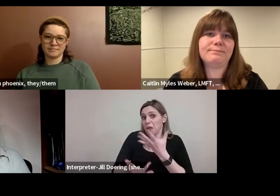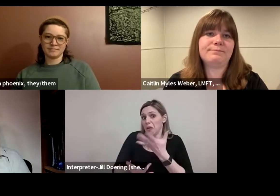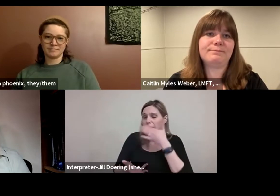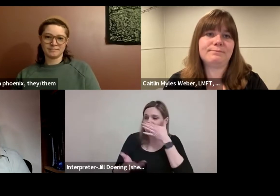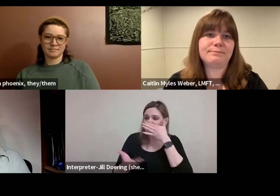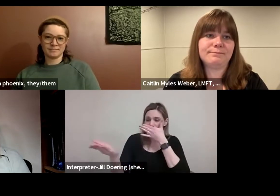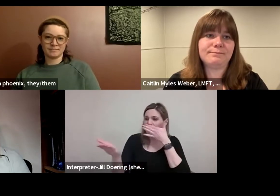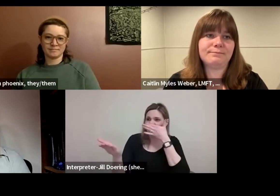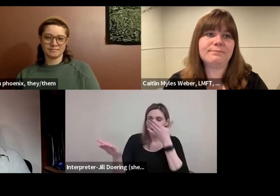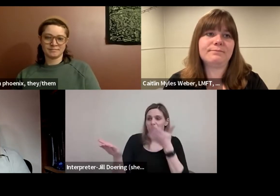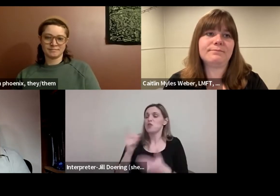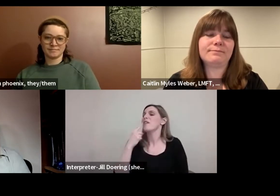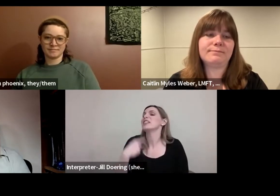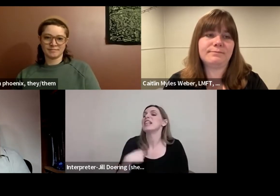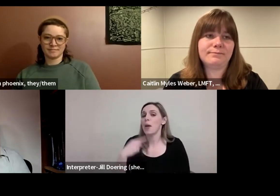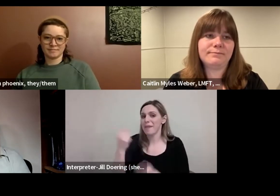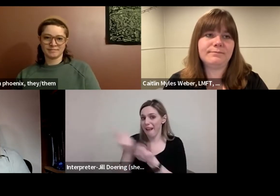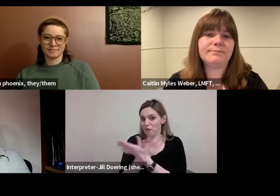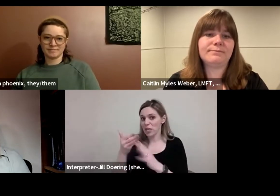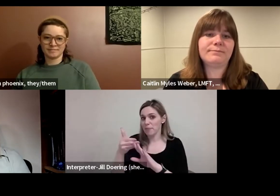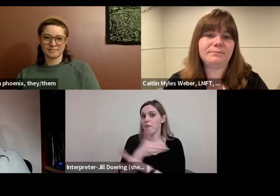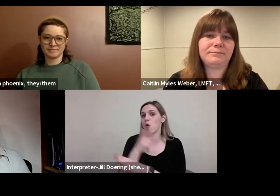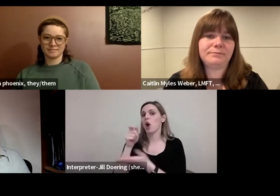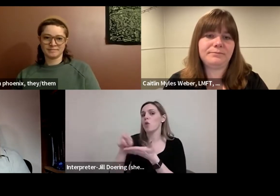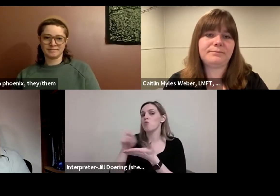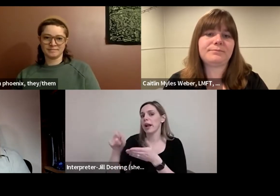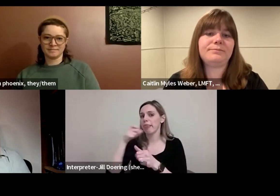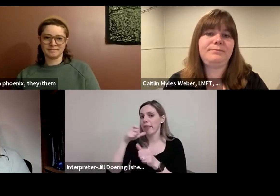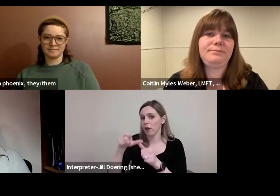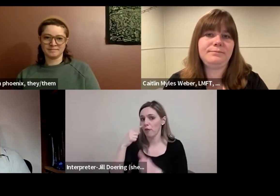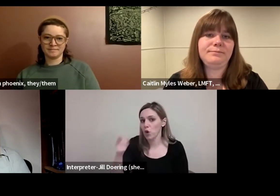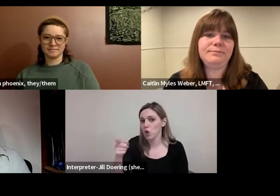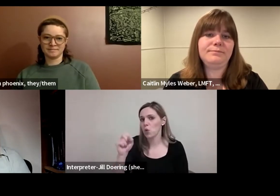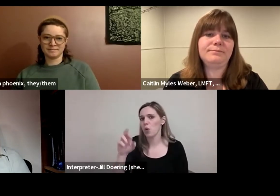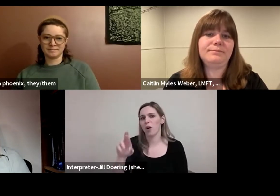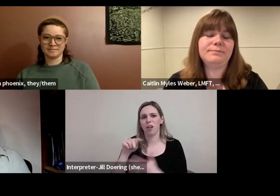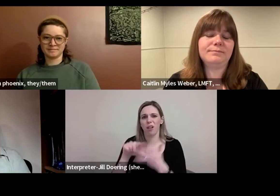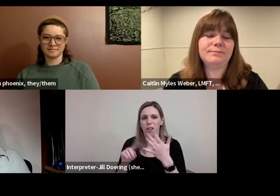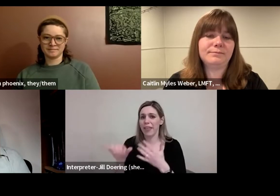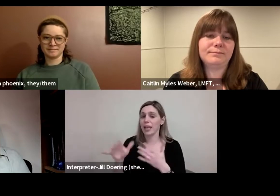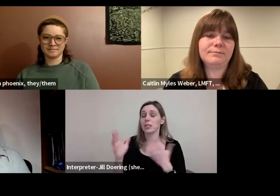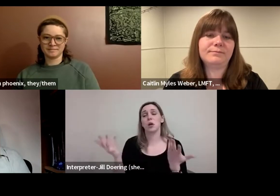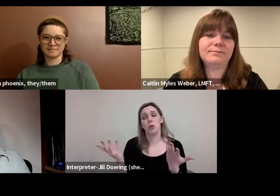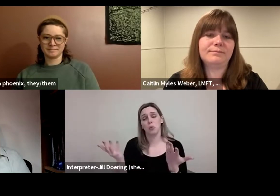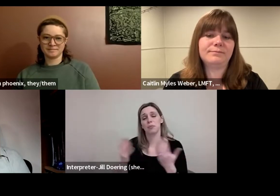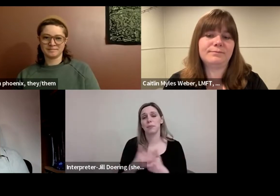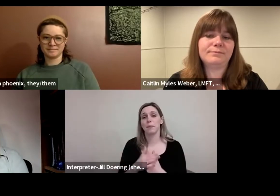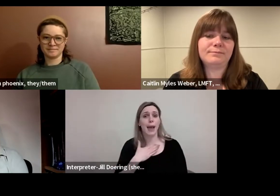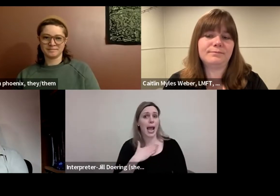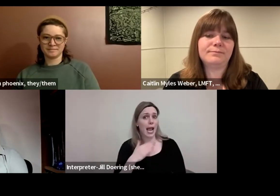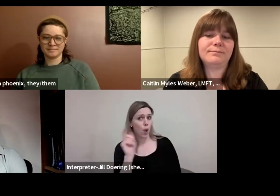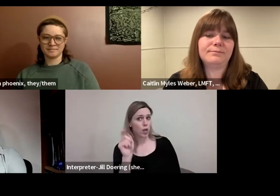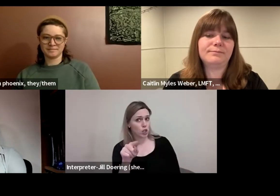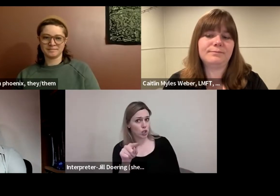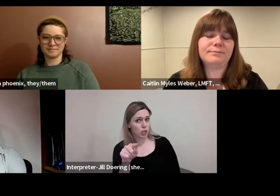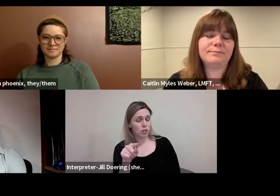or whatever those things are that people wanna do. So I'm wondering if any of you have your own internal